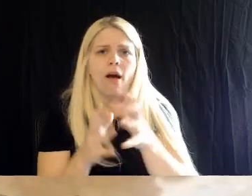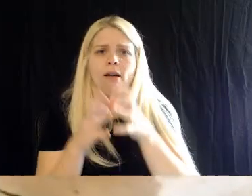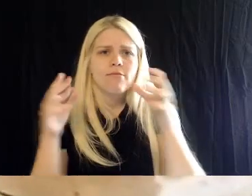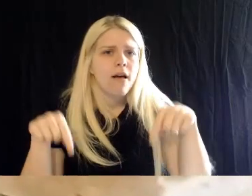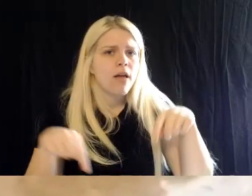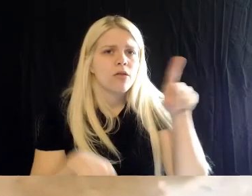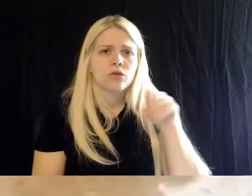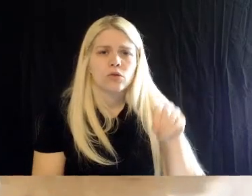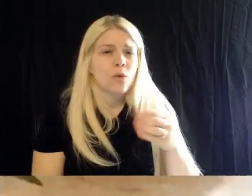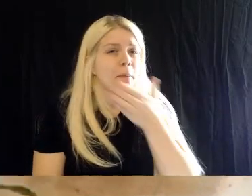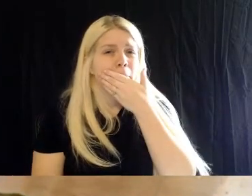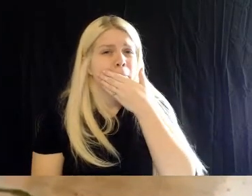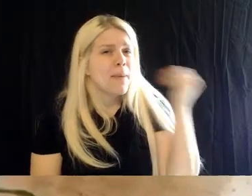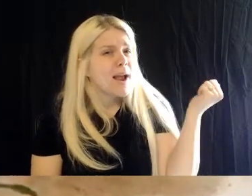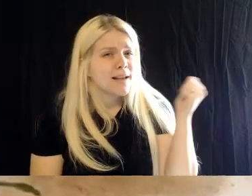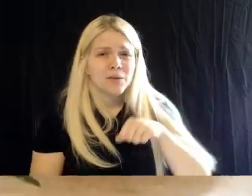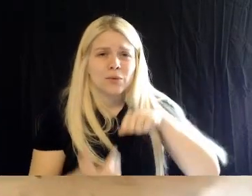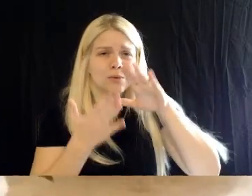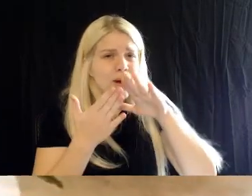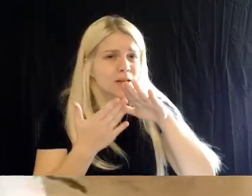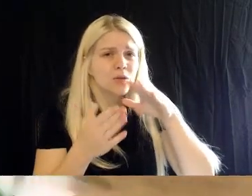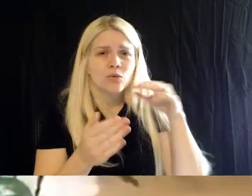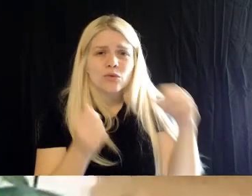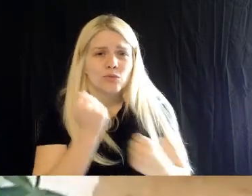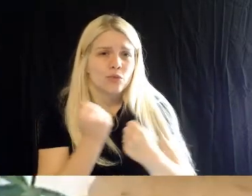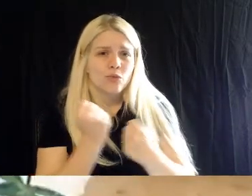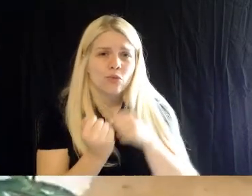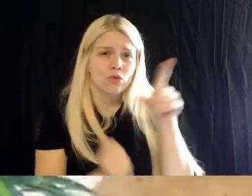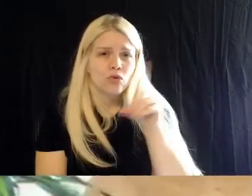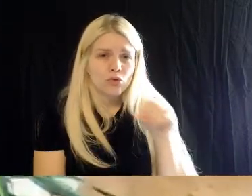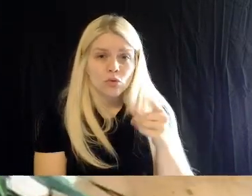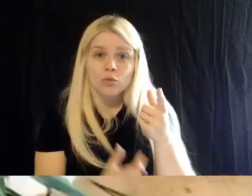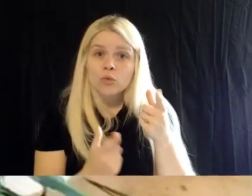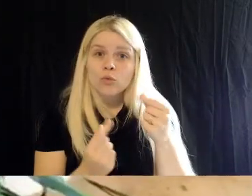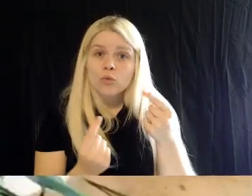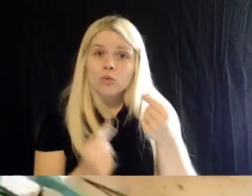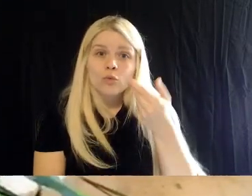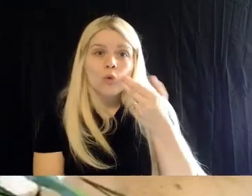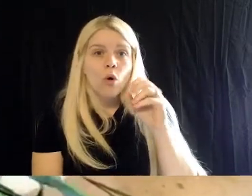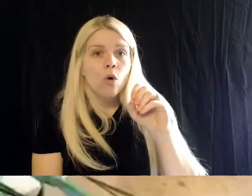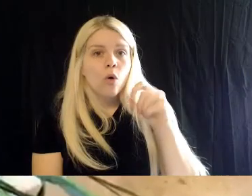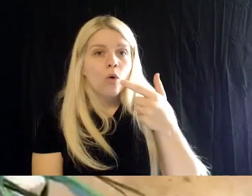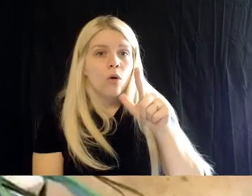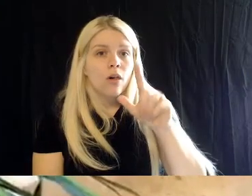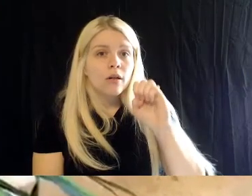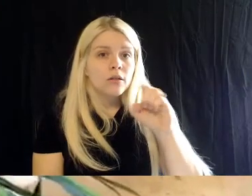we're closed. Go to hoglezoo.org and purchase or renew your zoo membership, gang.